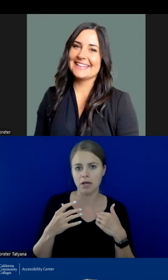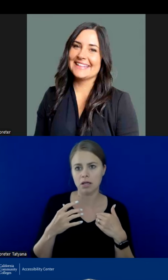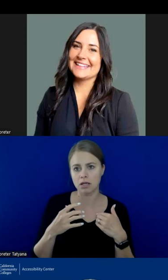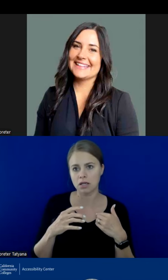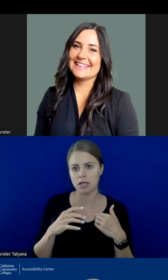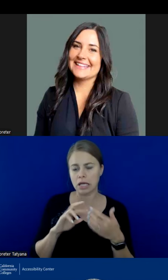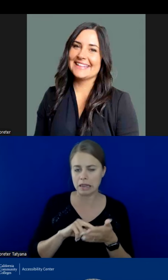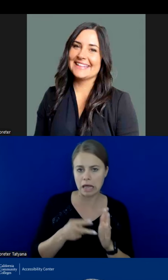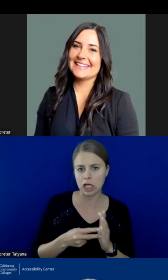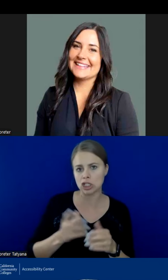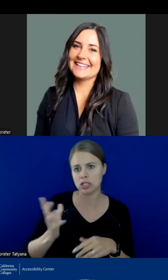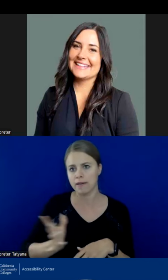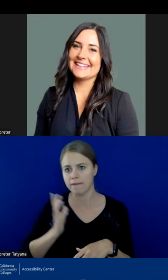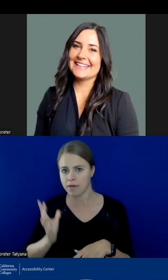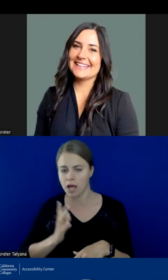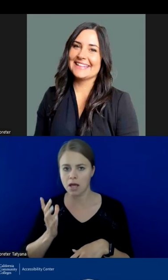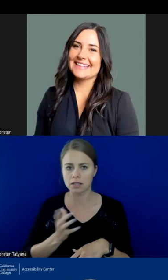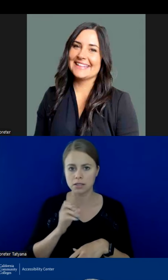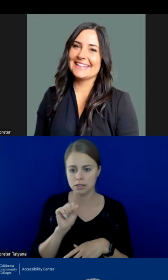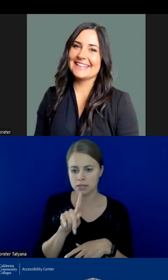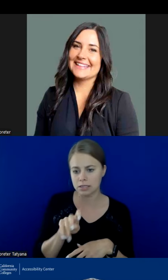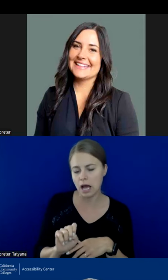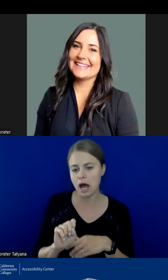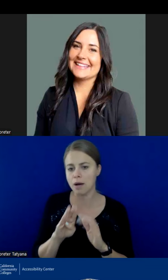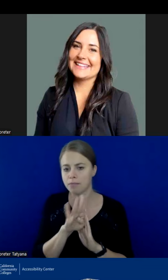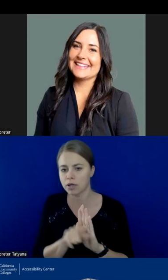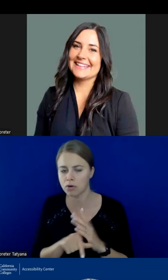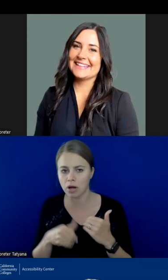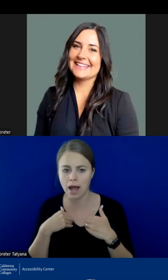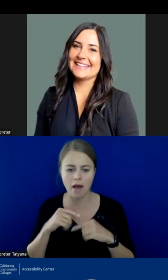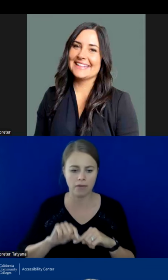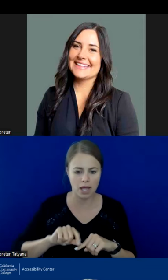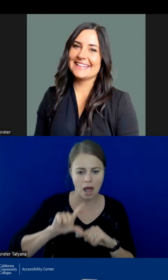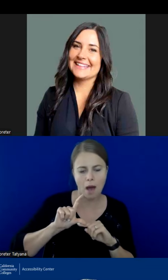with a highlighting with a background, capitals, underline.